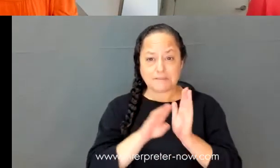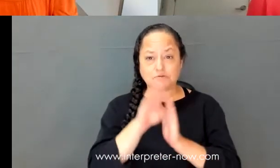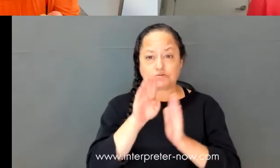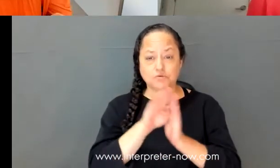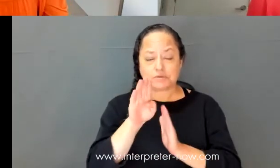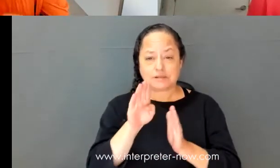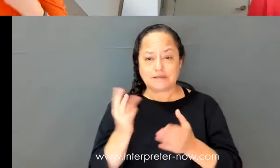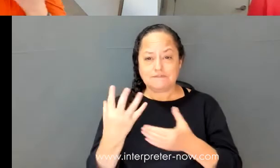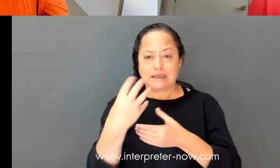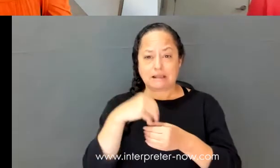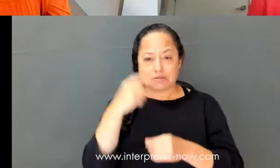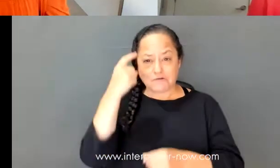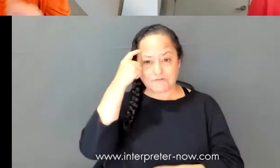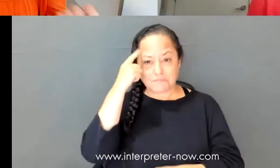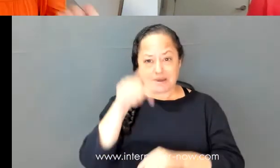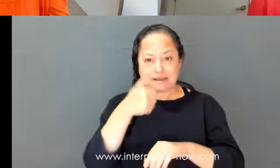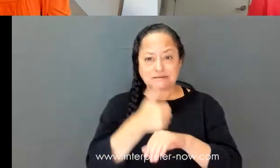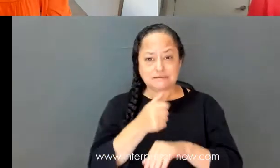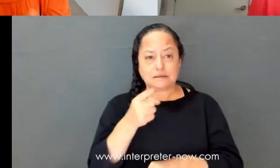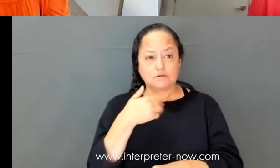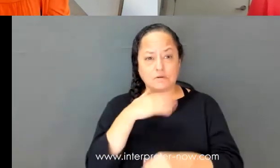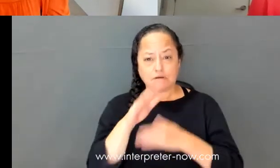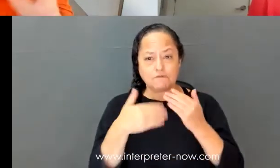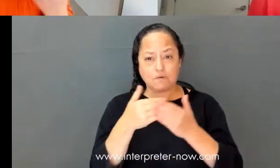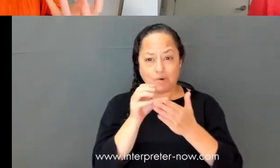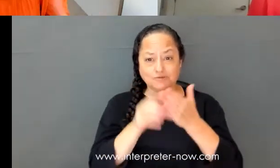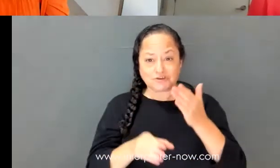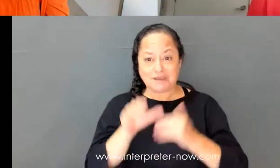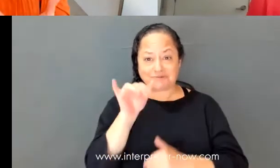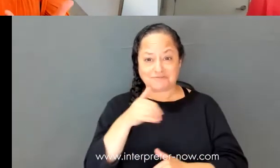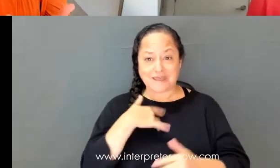So, when I saw you have a whole chapter on that, I was really excited because I also